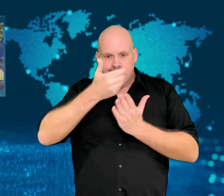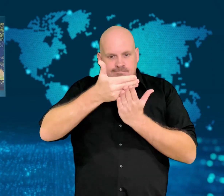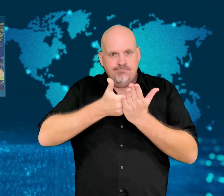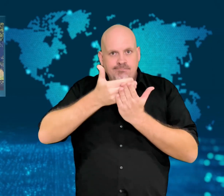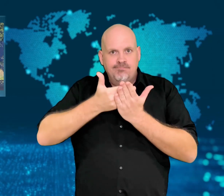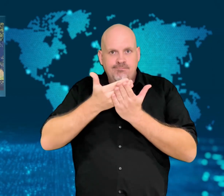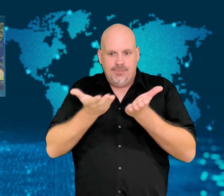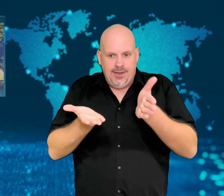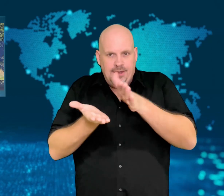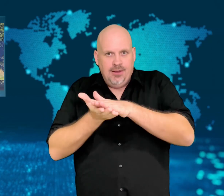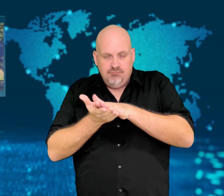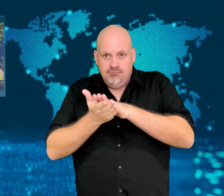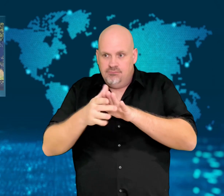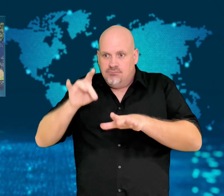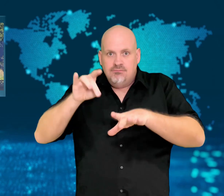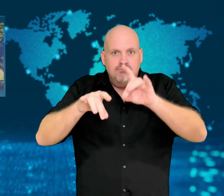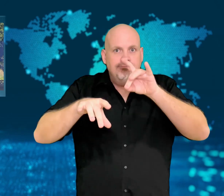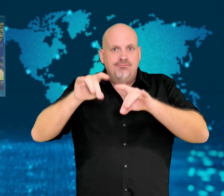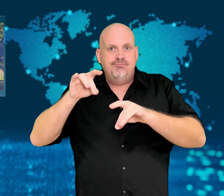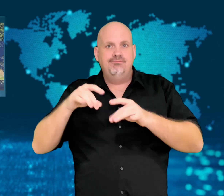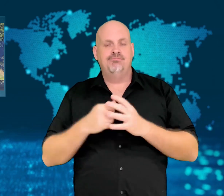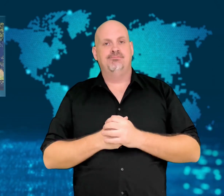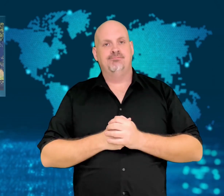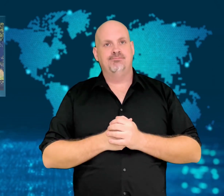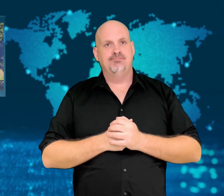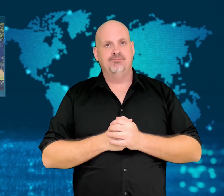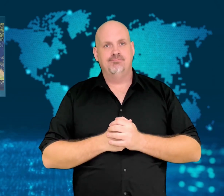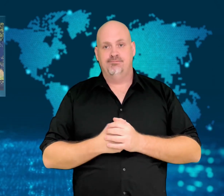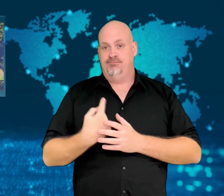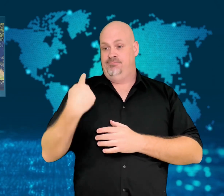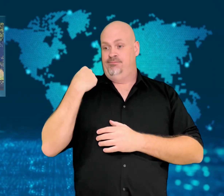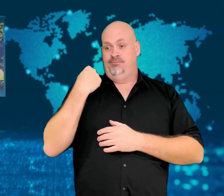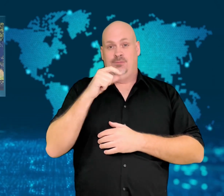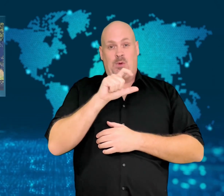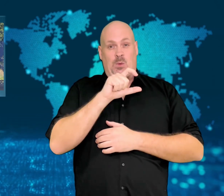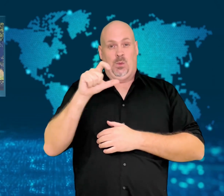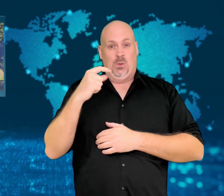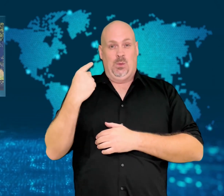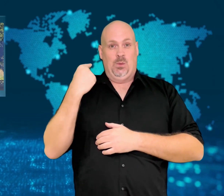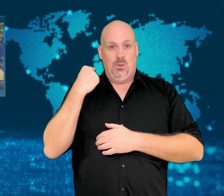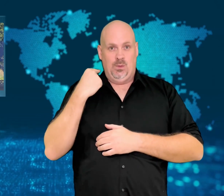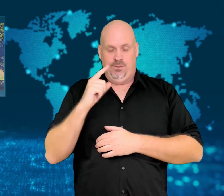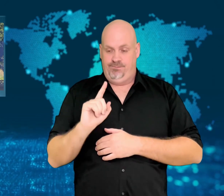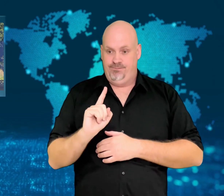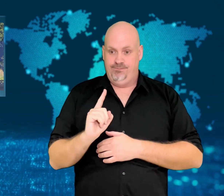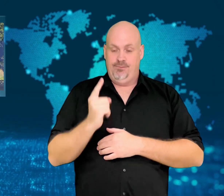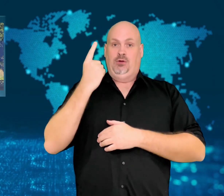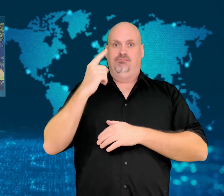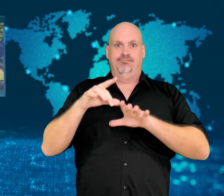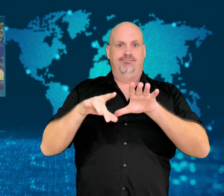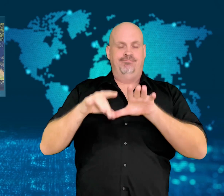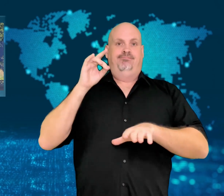The first classified document to be found in Joe Biden's possession was in